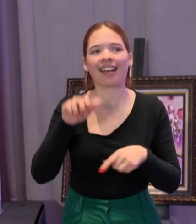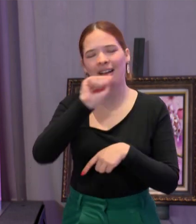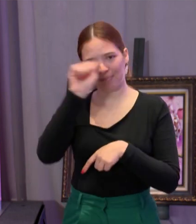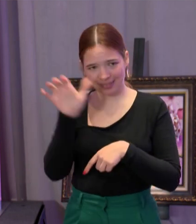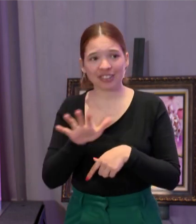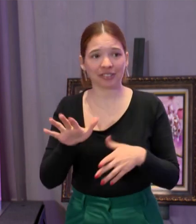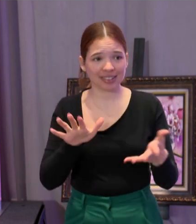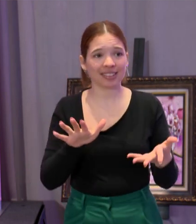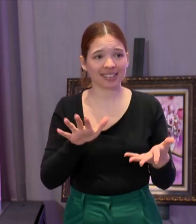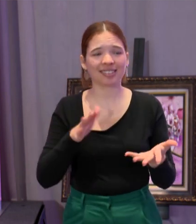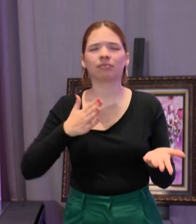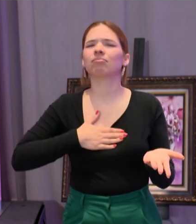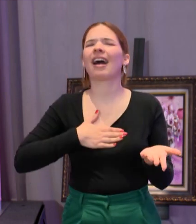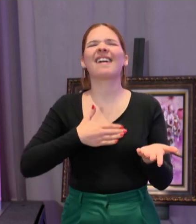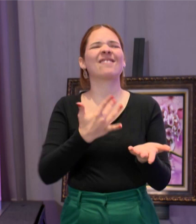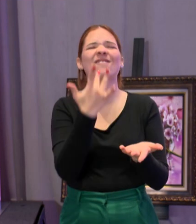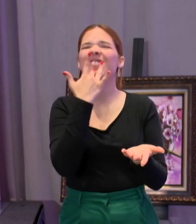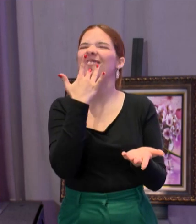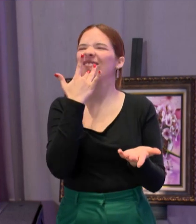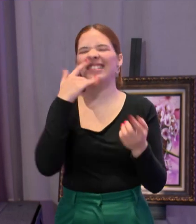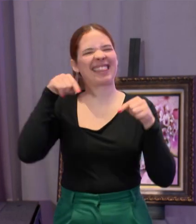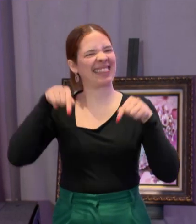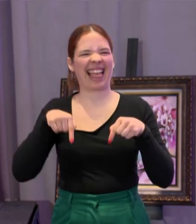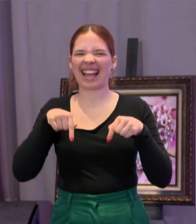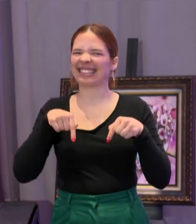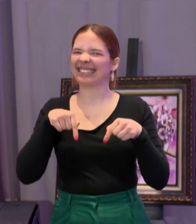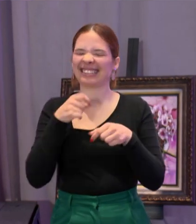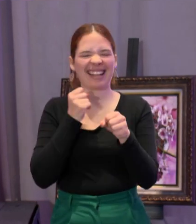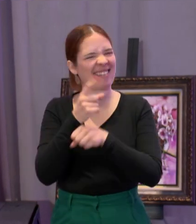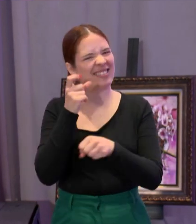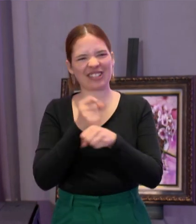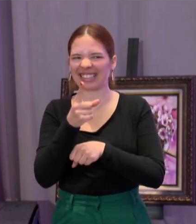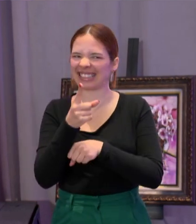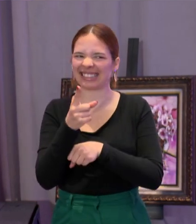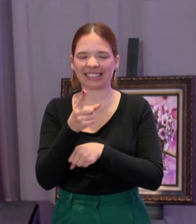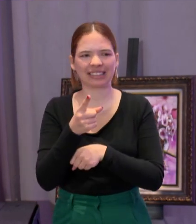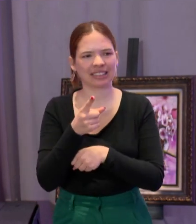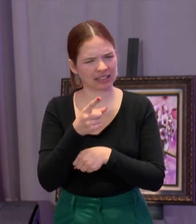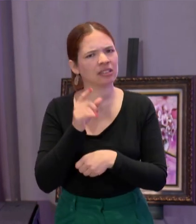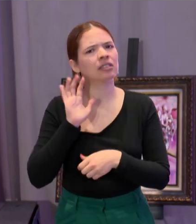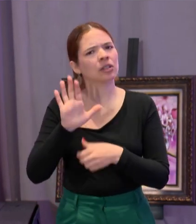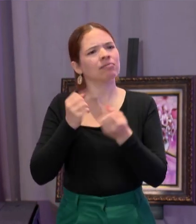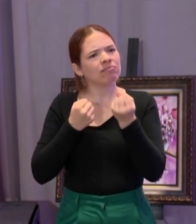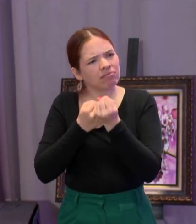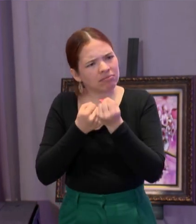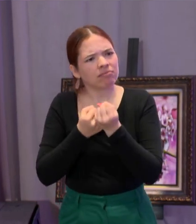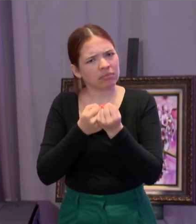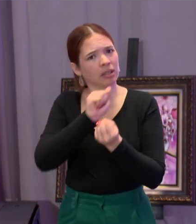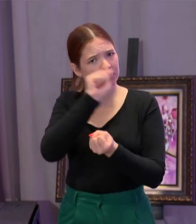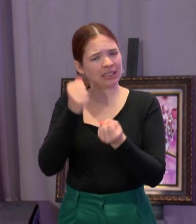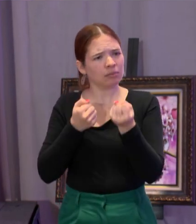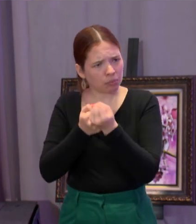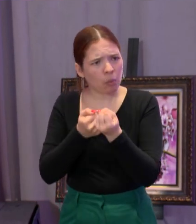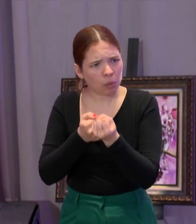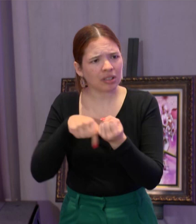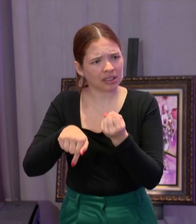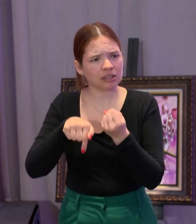MY FAVORITE EVENTS OF THE YEAR. AMAZON'S PROUD TO SUPPORT THE NATIONAL CHERRY BLOSSOM FESTIVAL